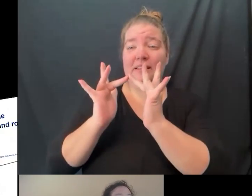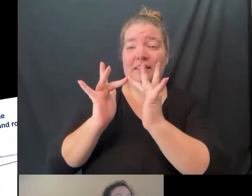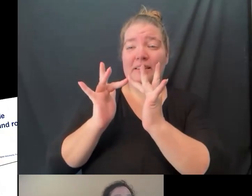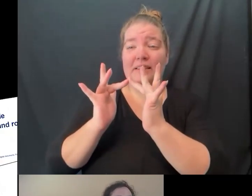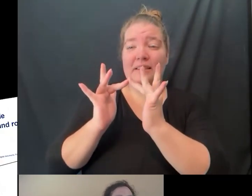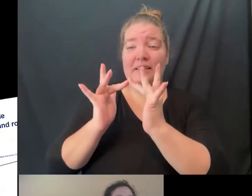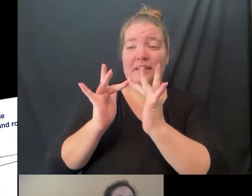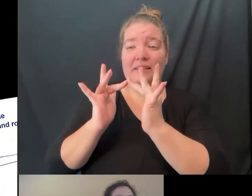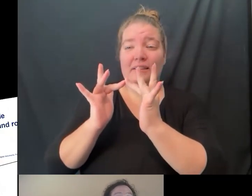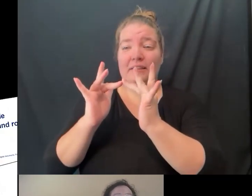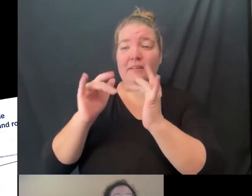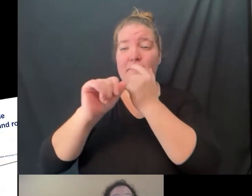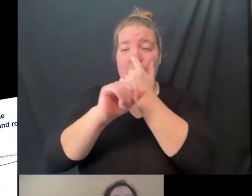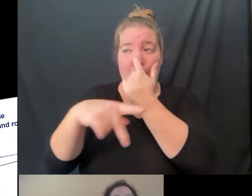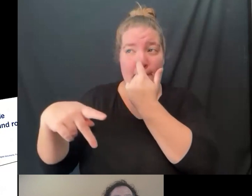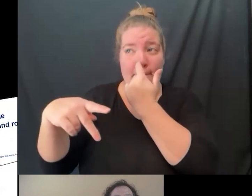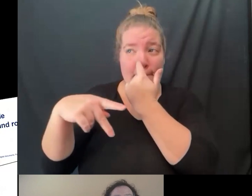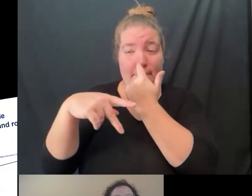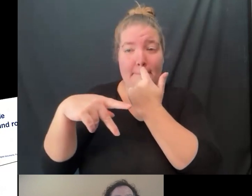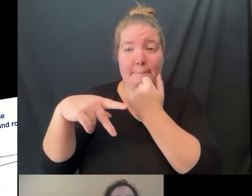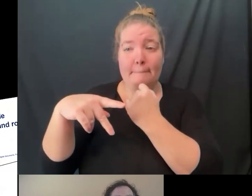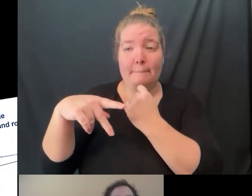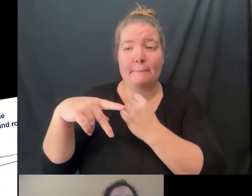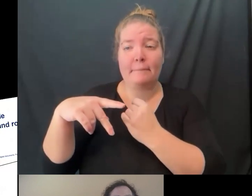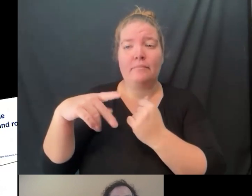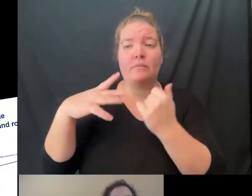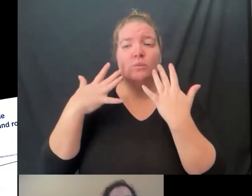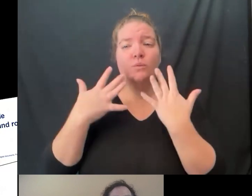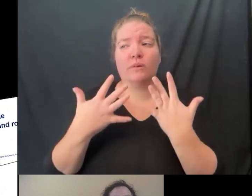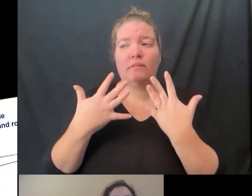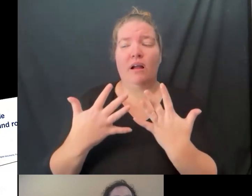So in websites and web apps, we often have a situation